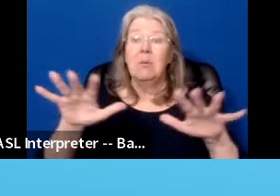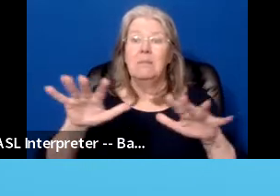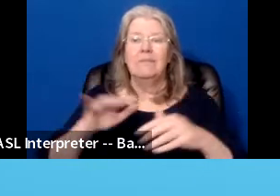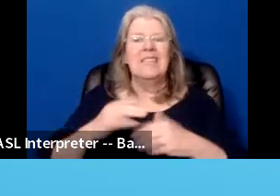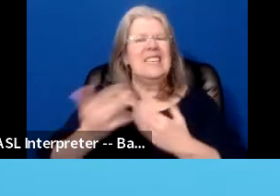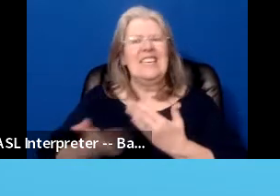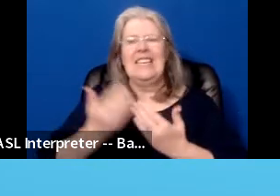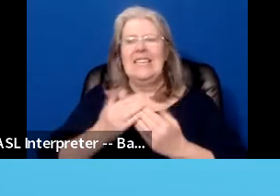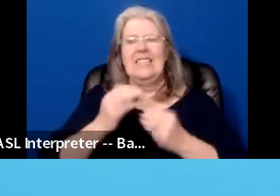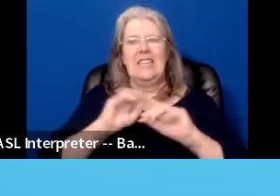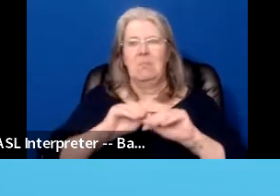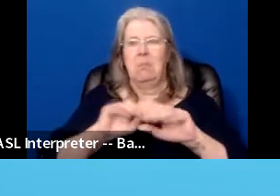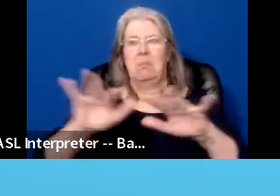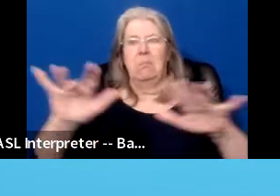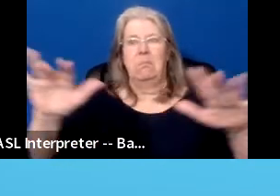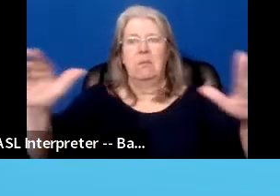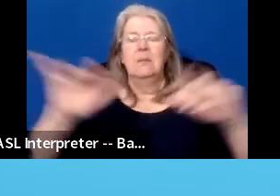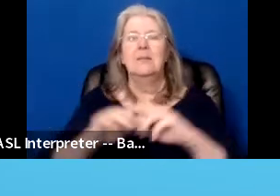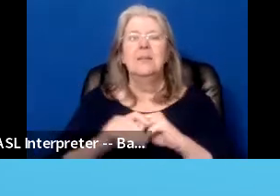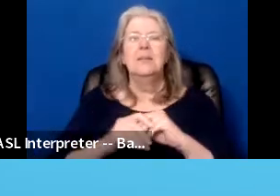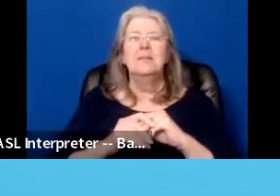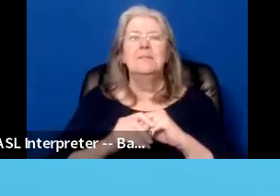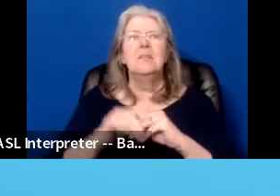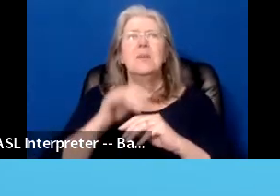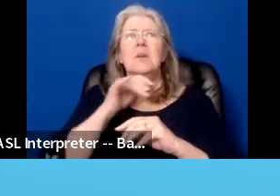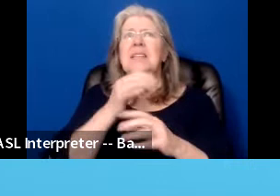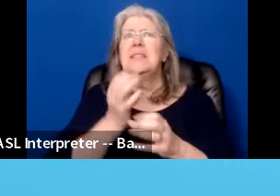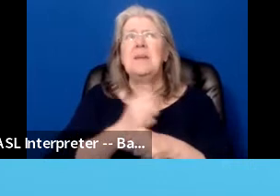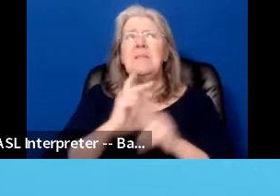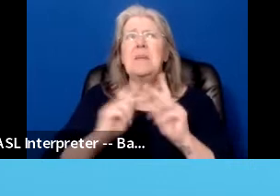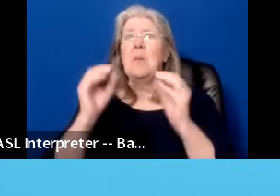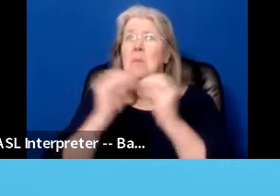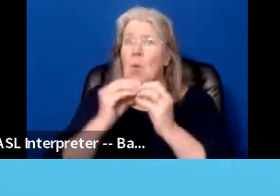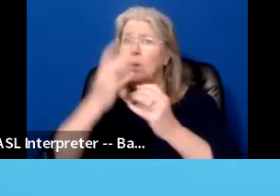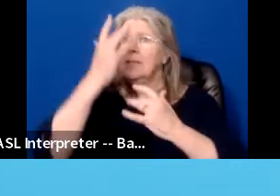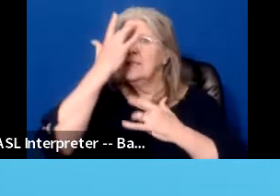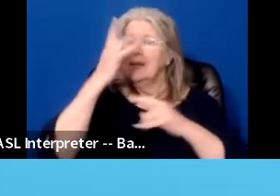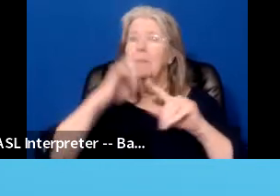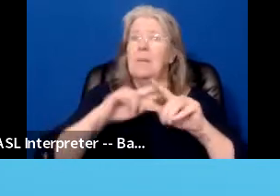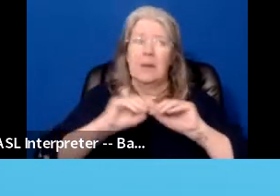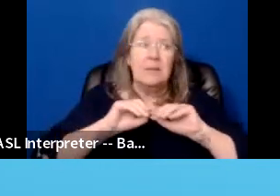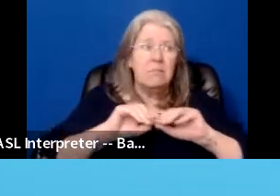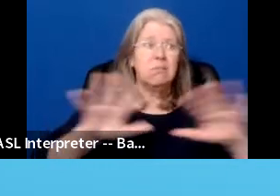So it's not particularly not making people sicker, but it is getting out there in the community.